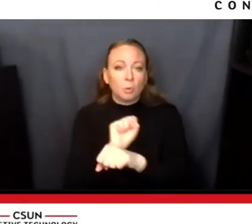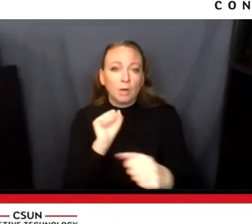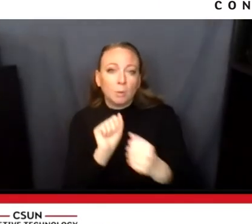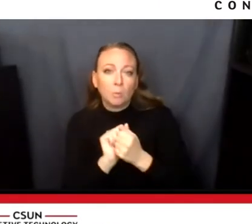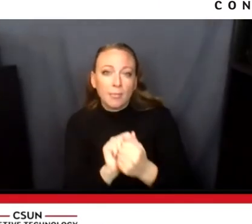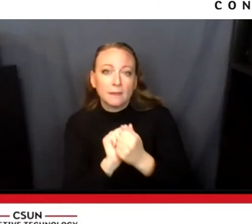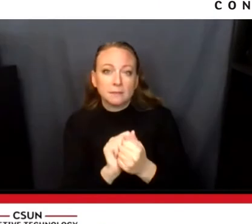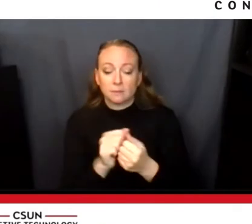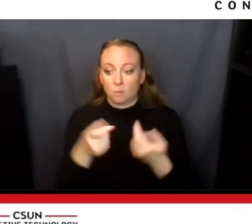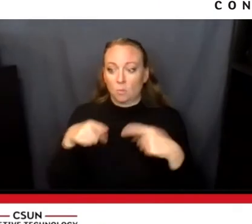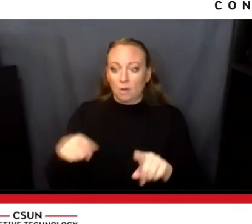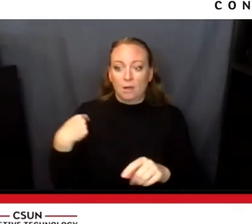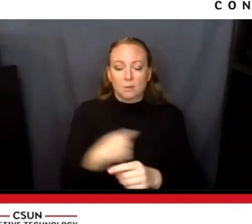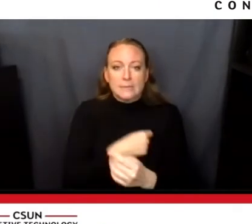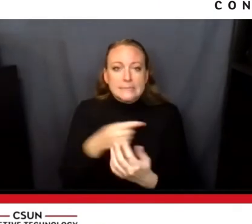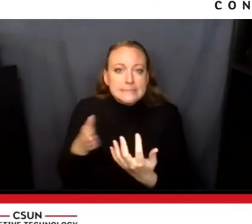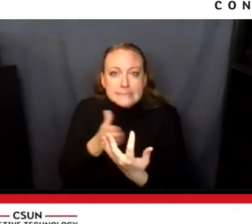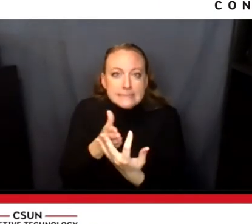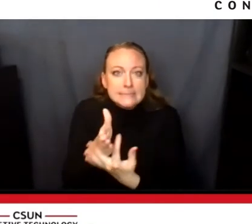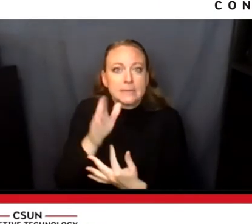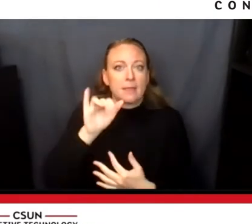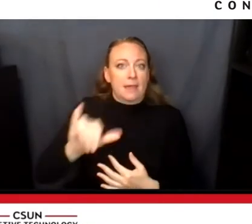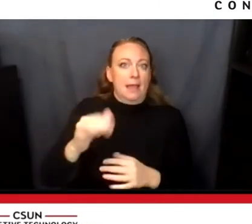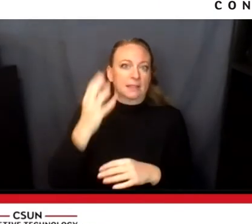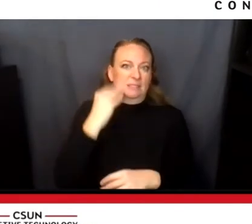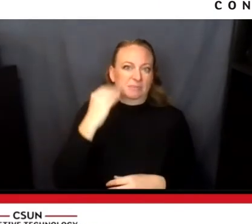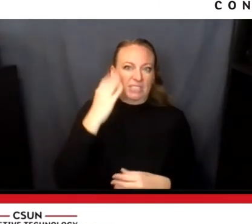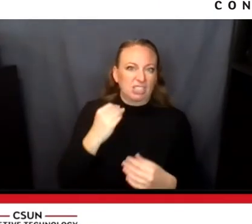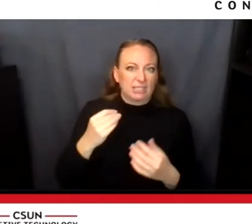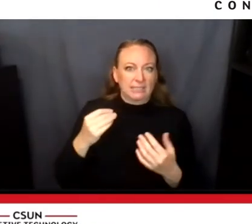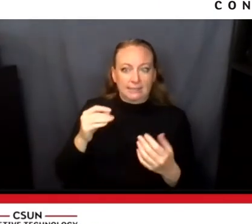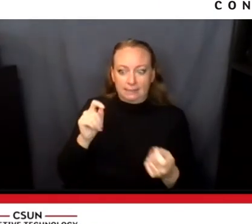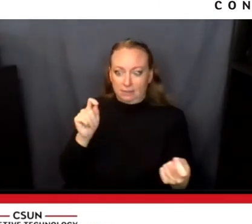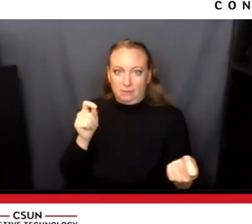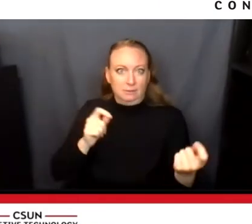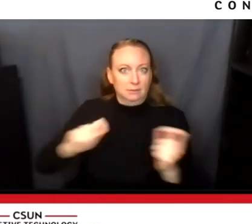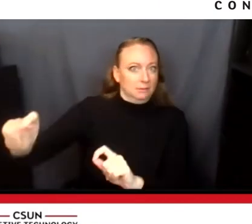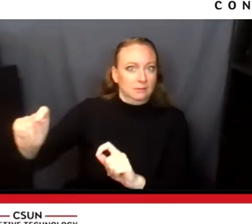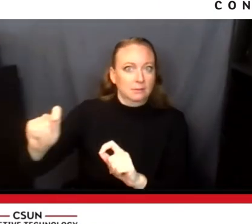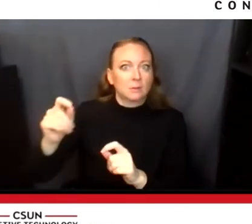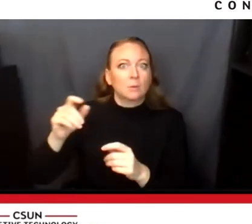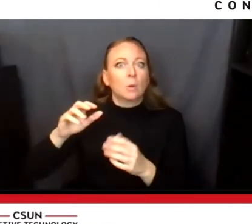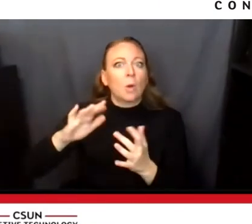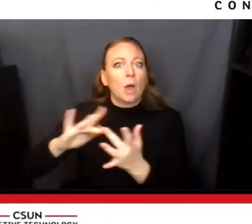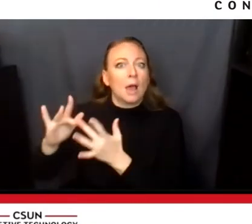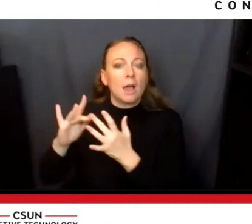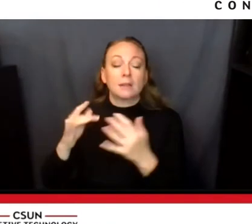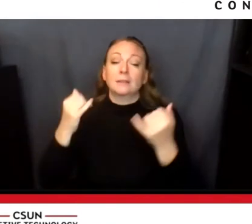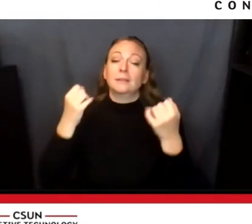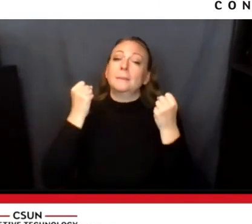through that particular experience. And we are happy that a great many of you are back with us on today.